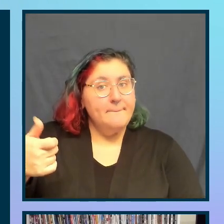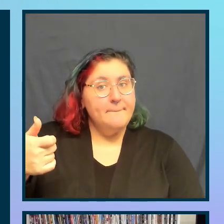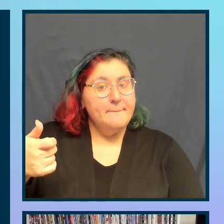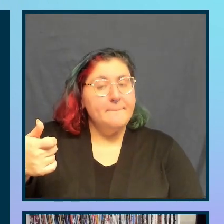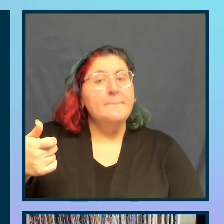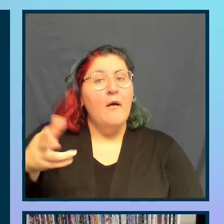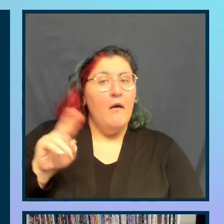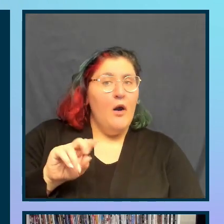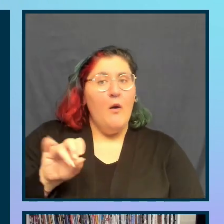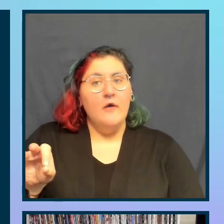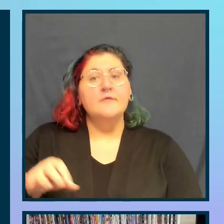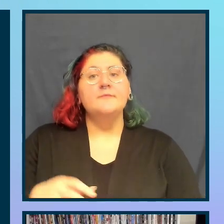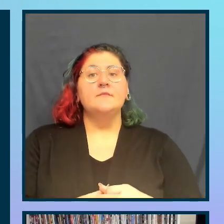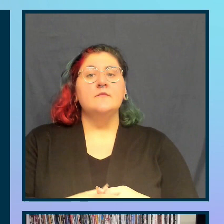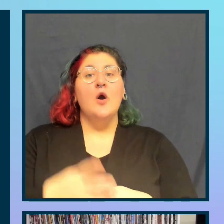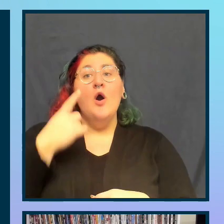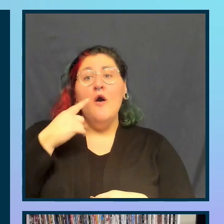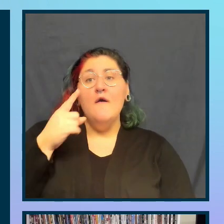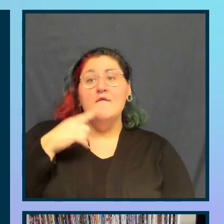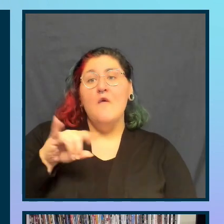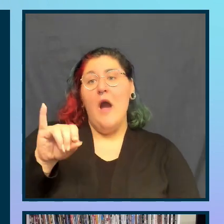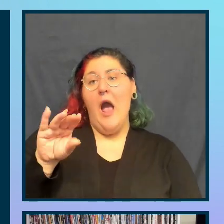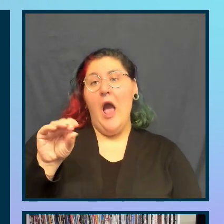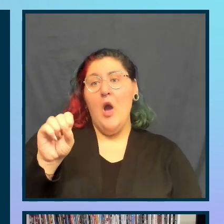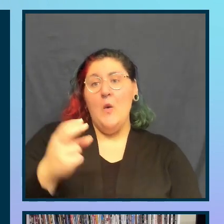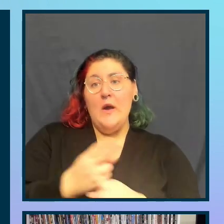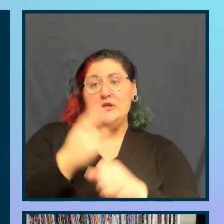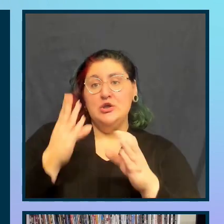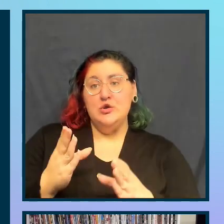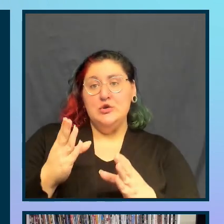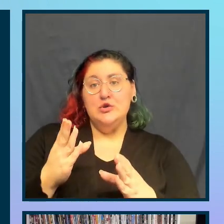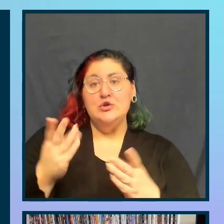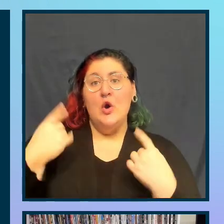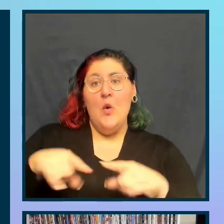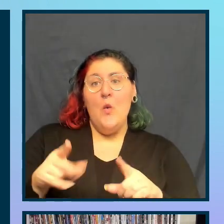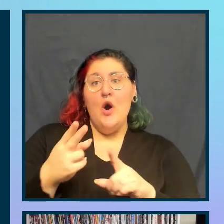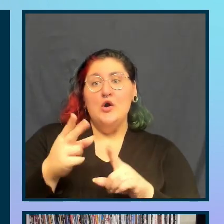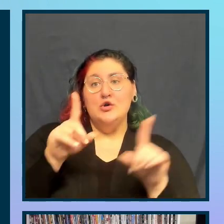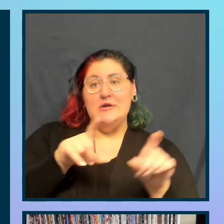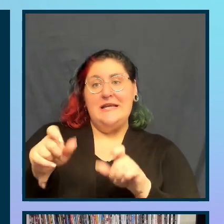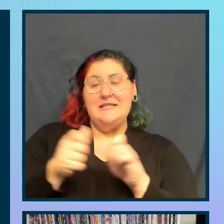So for IRS users, while you're testing with VoiceOver, here's some common gestures. To select and read the current item